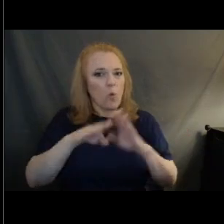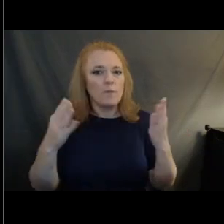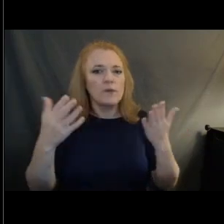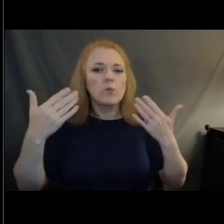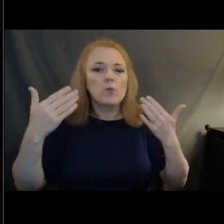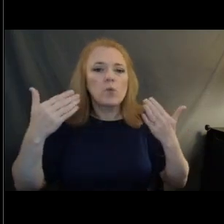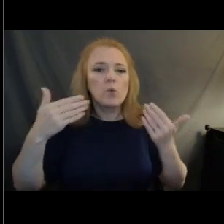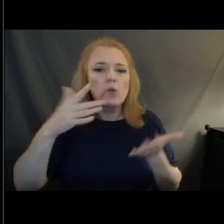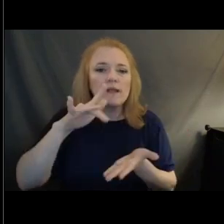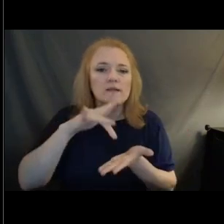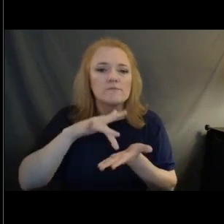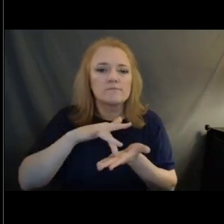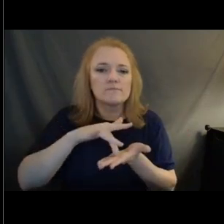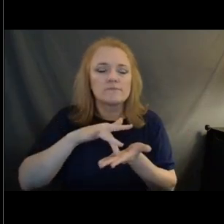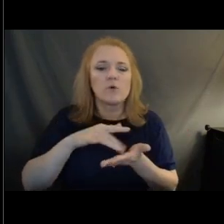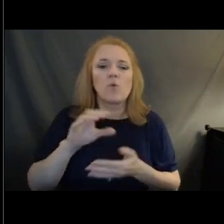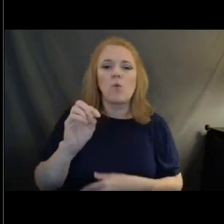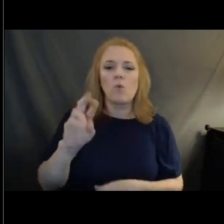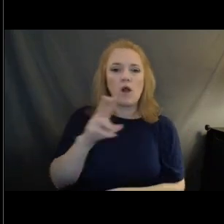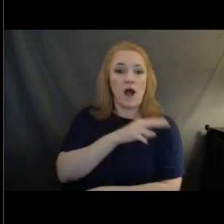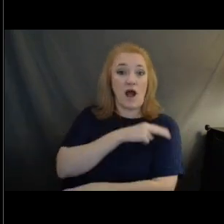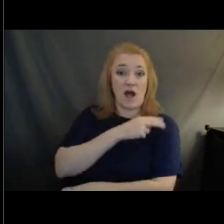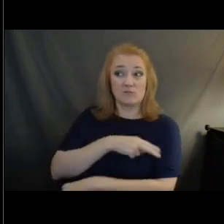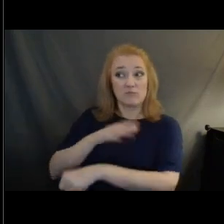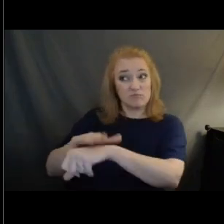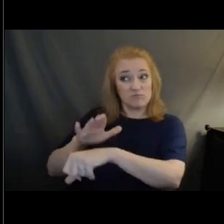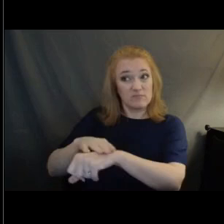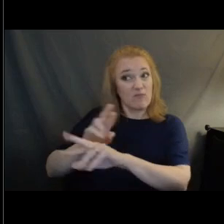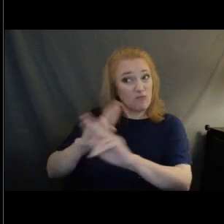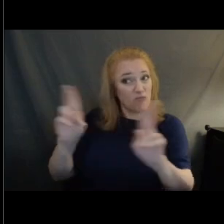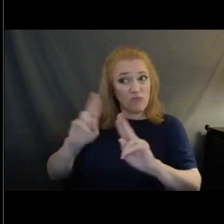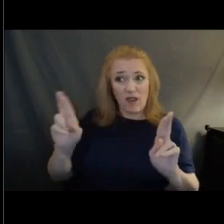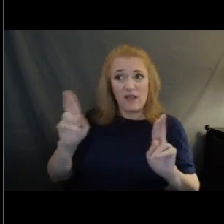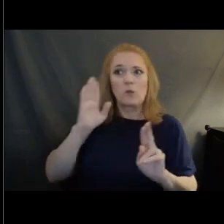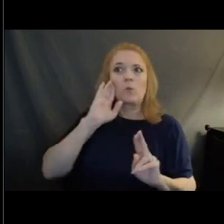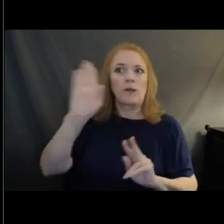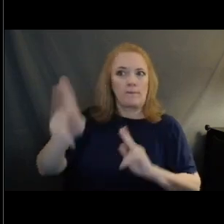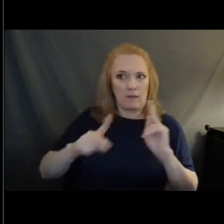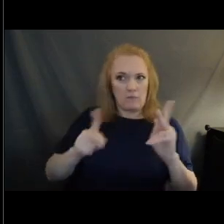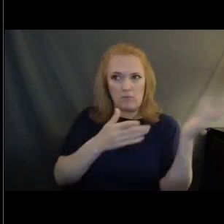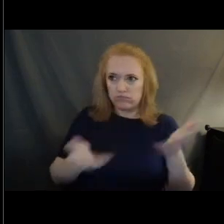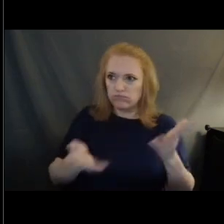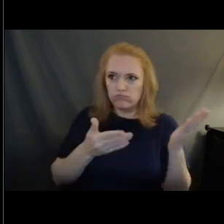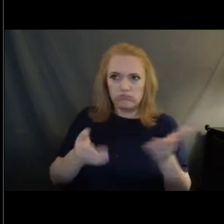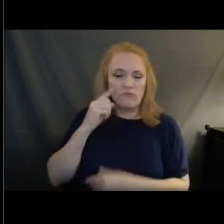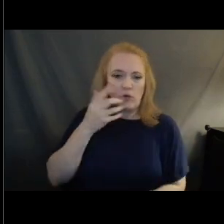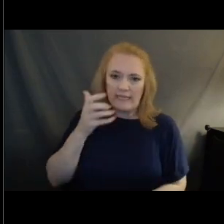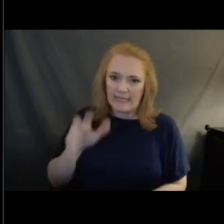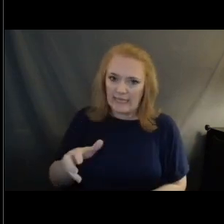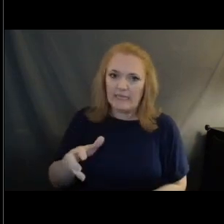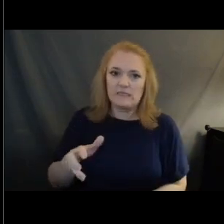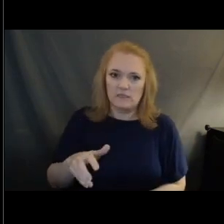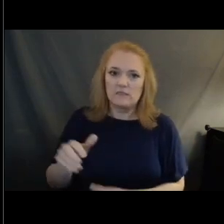impacts to hospitals so we can get ready for the, an influx of patients associated with these heat